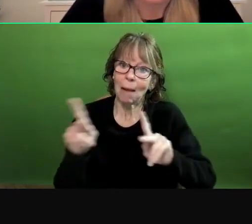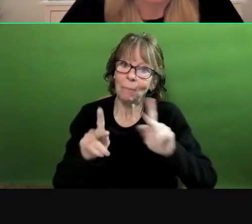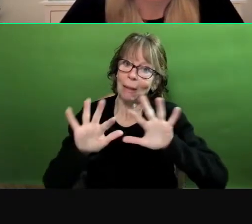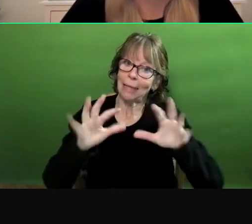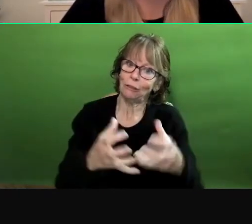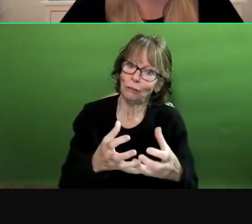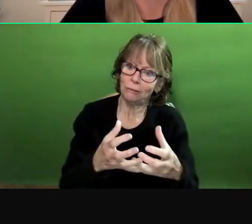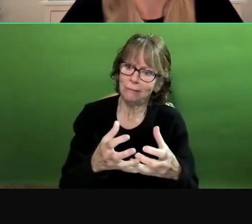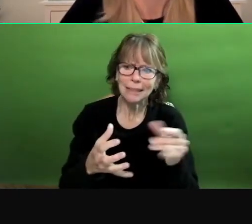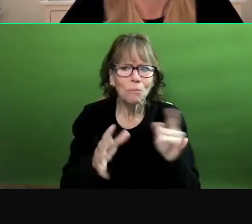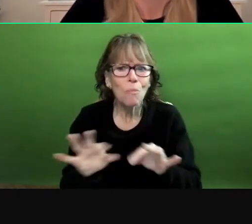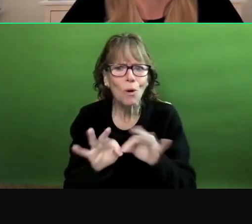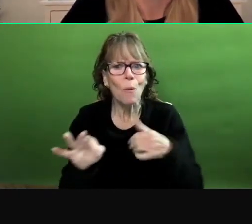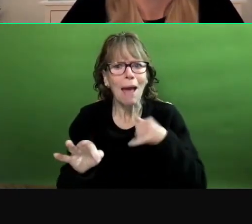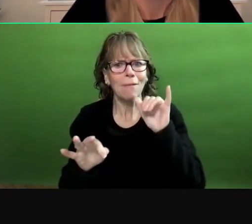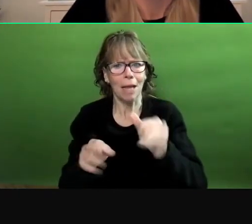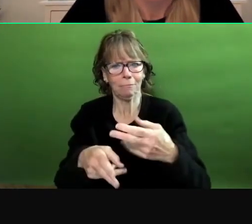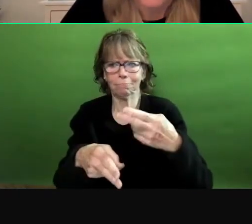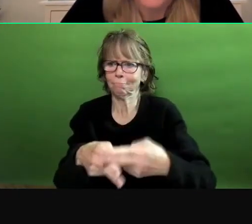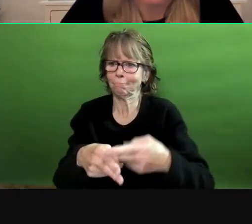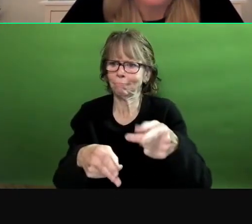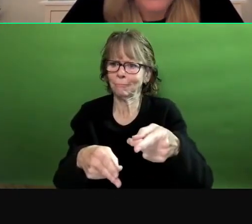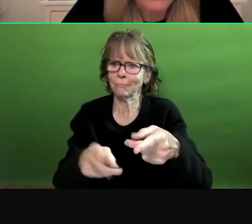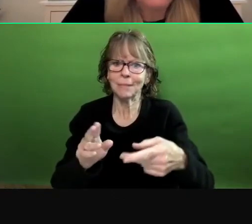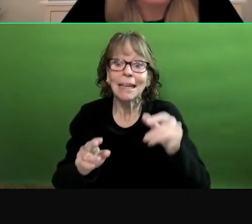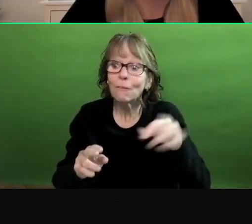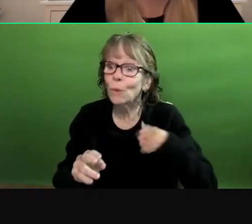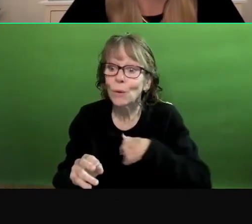we didn't have opportunities for funding for research,